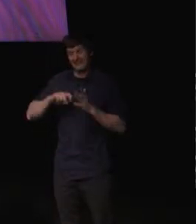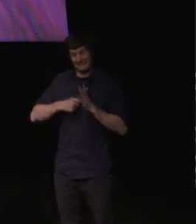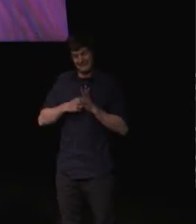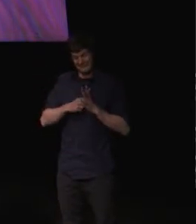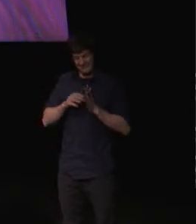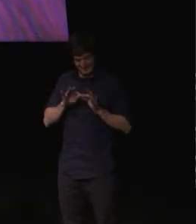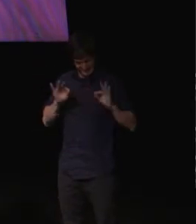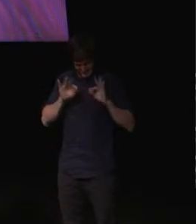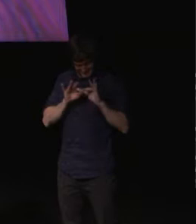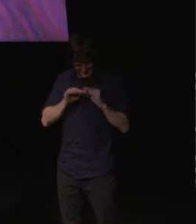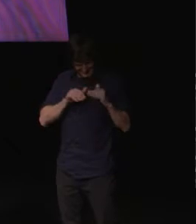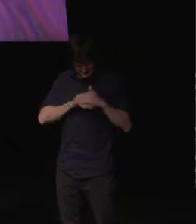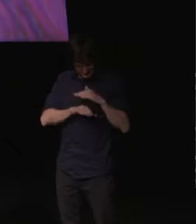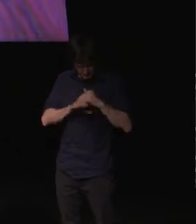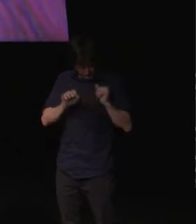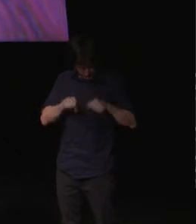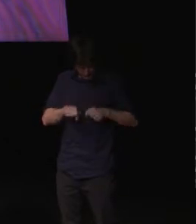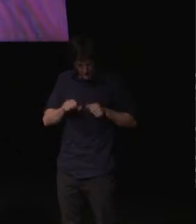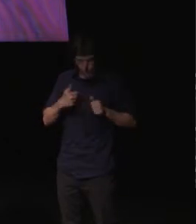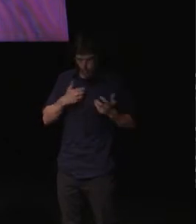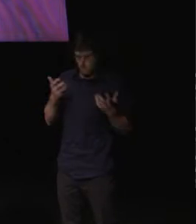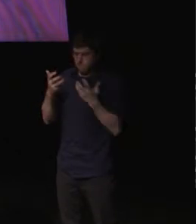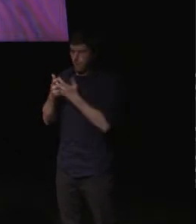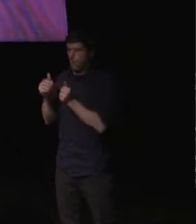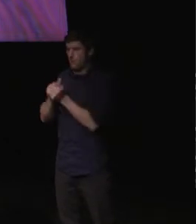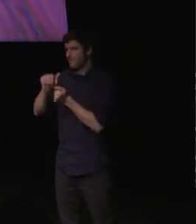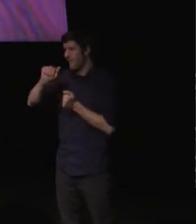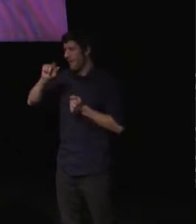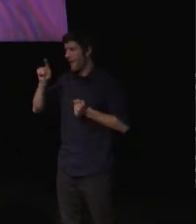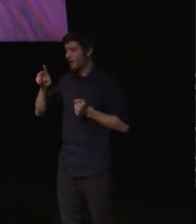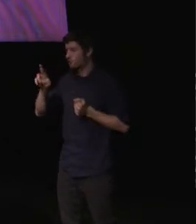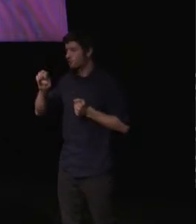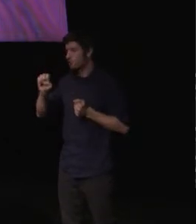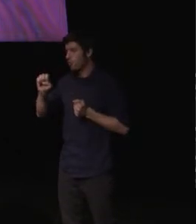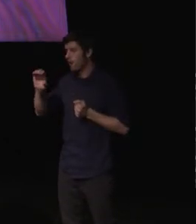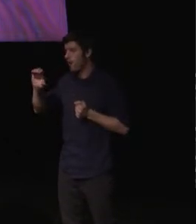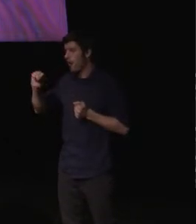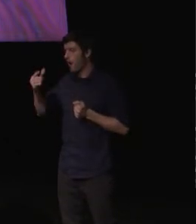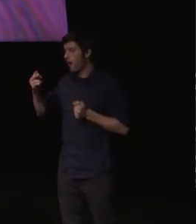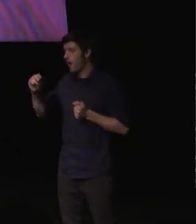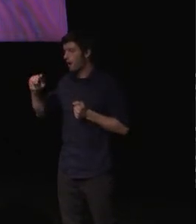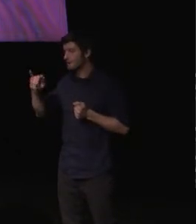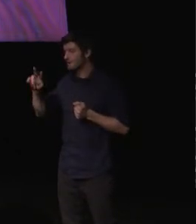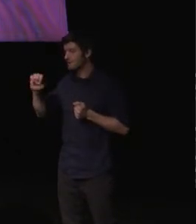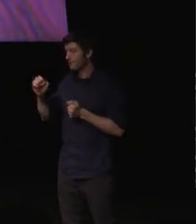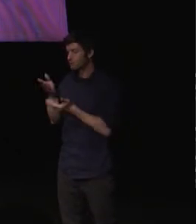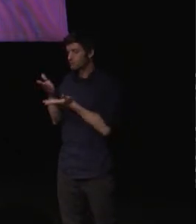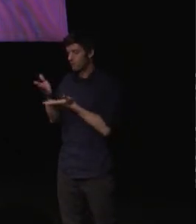is how we've partnered with Azure Cognitive Services to deliver real-time transcription and speech synthesis